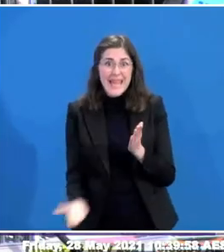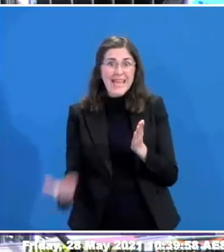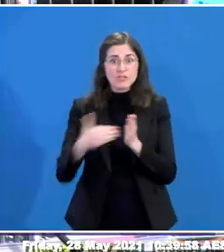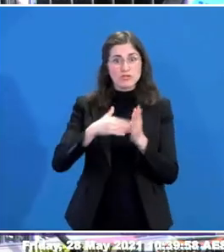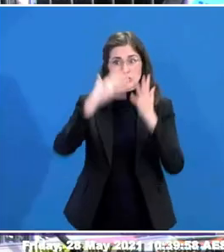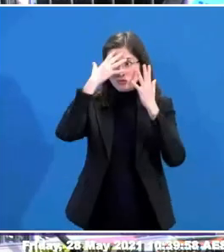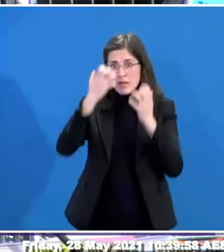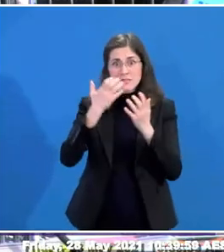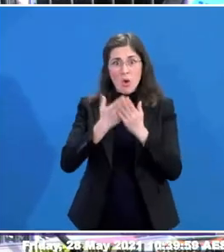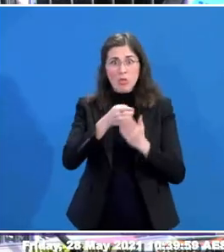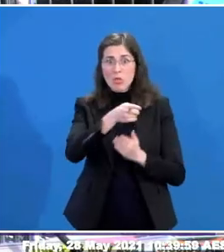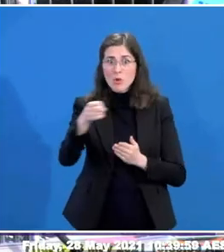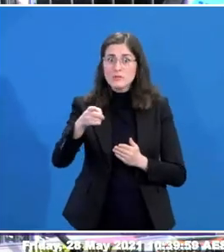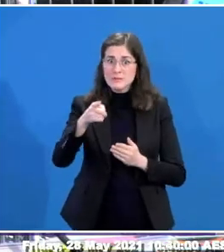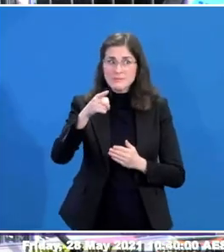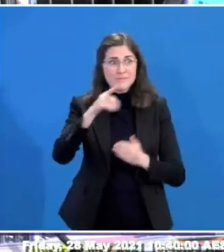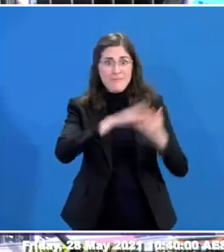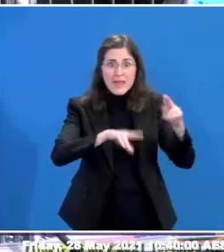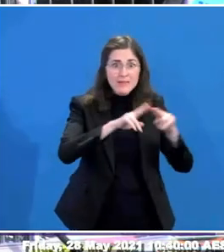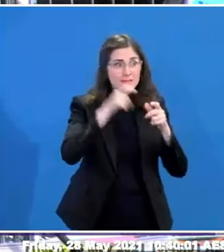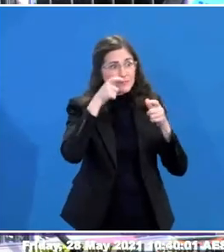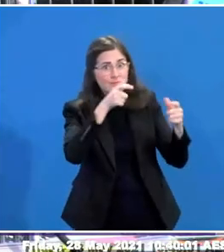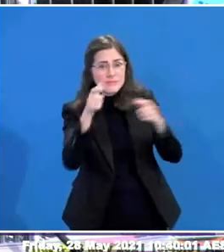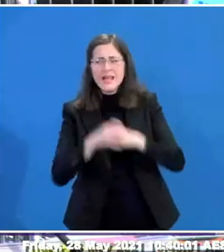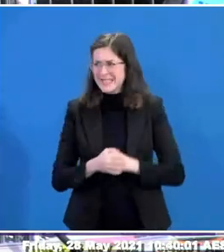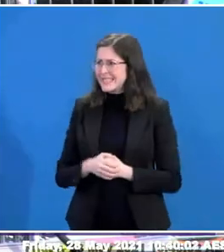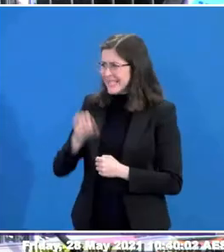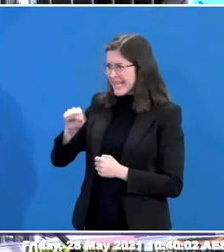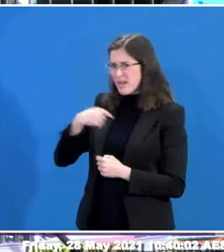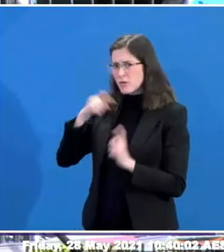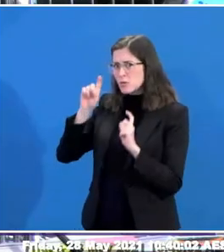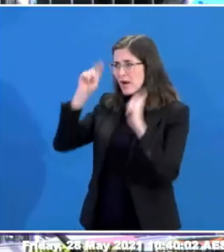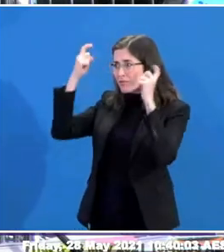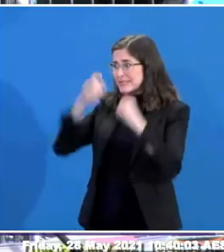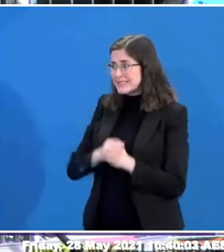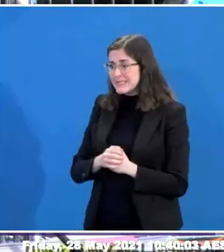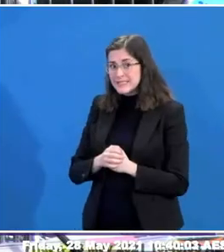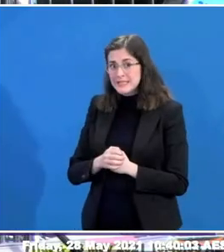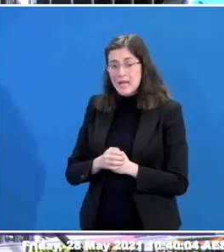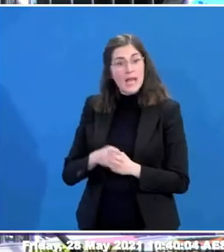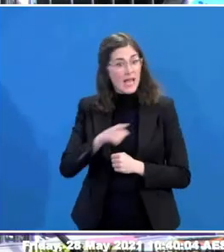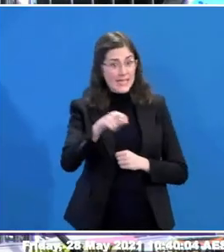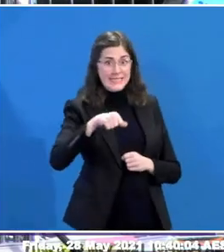on the carers on a daily basis? Very much concerned. They indicate that they are scared of repercussions should anything